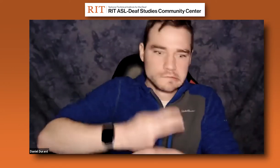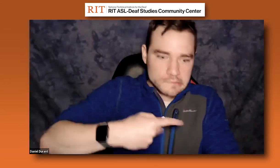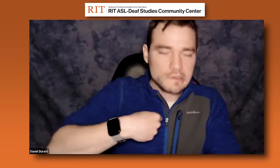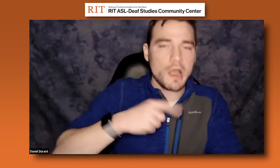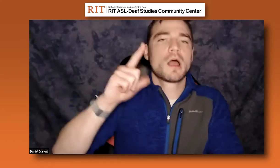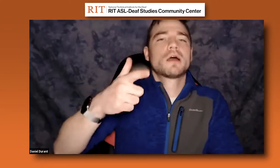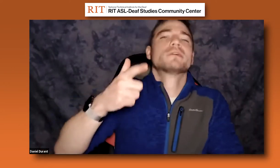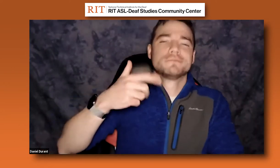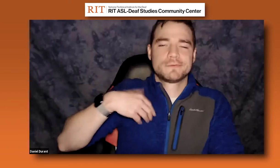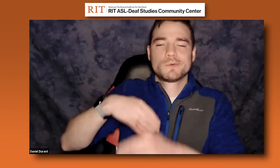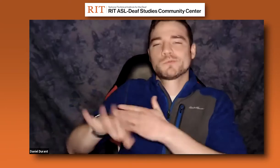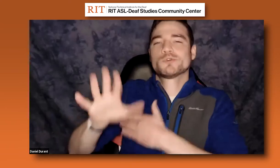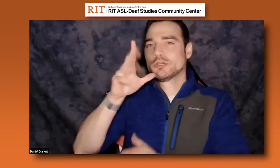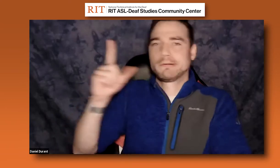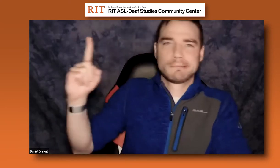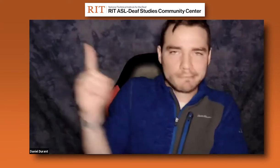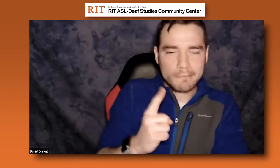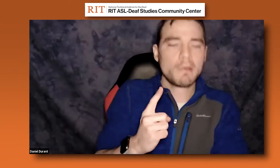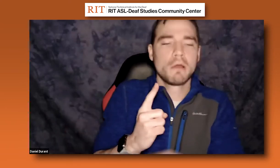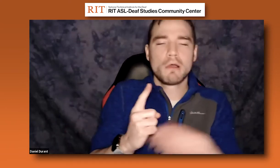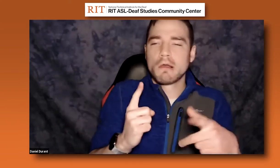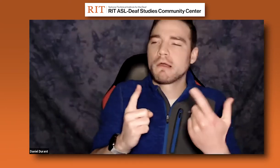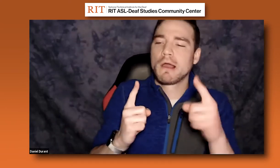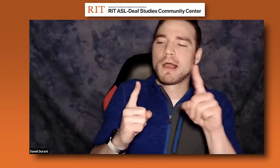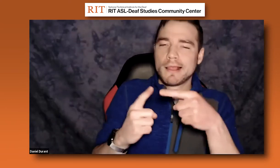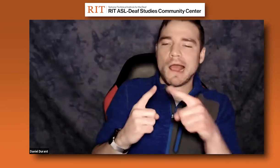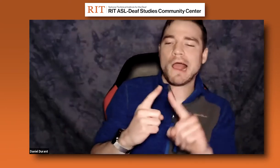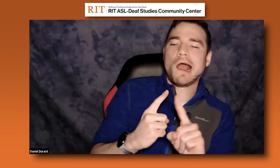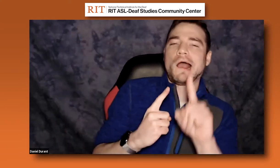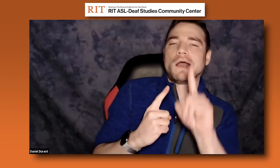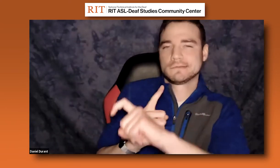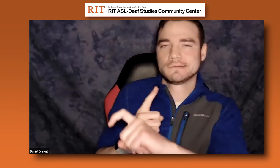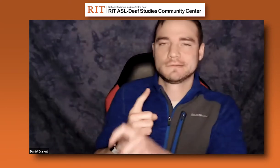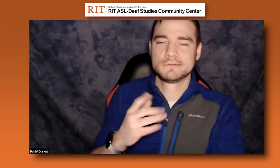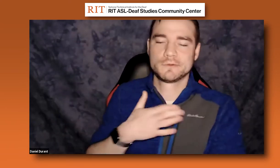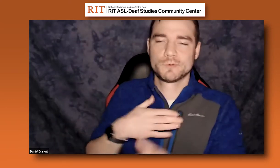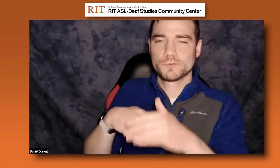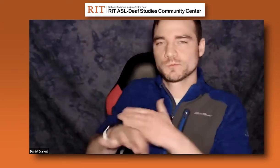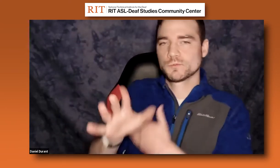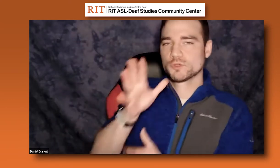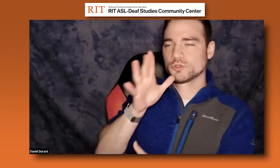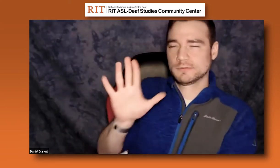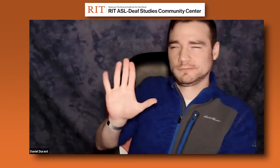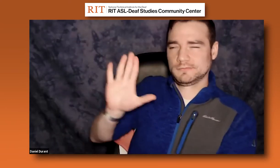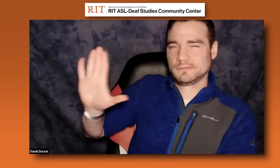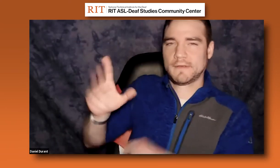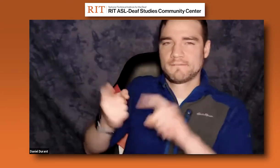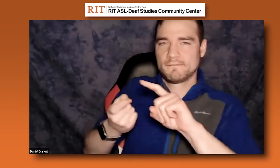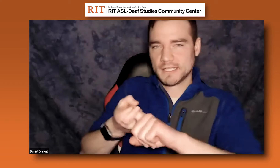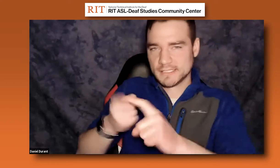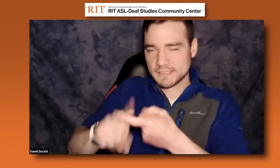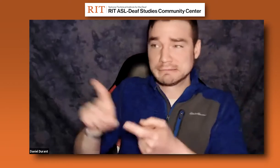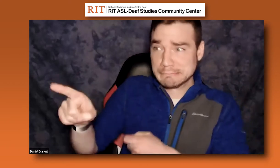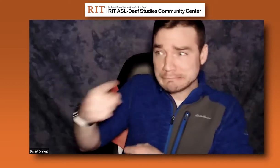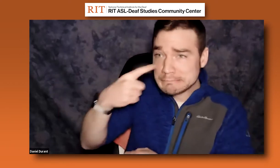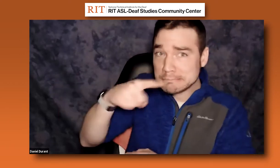So my birth mother's sister then decided to take care of me, so this woman actually was a friend of my mom's.